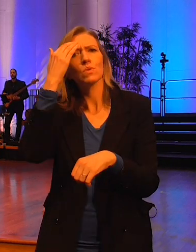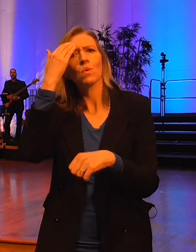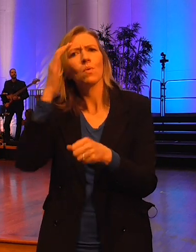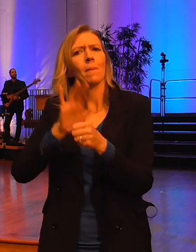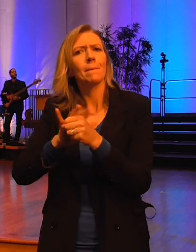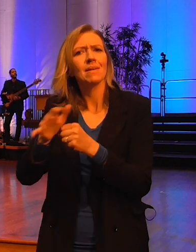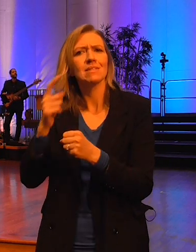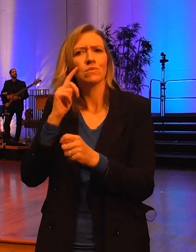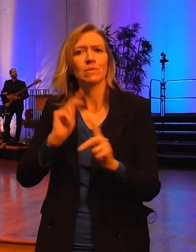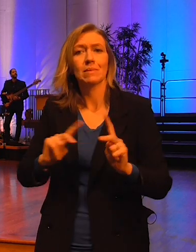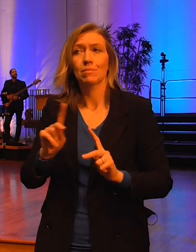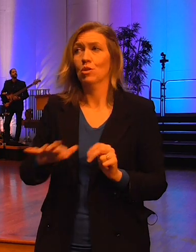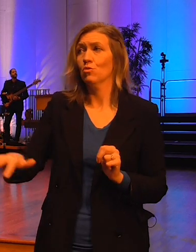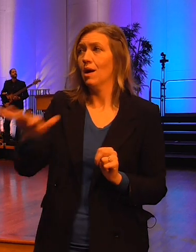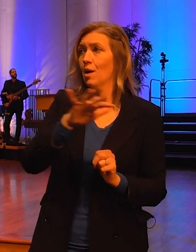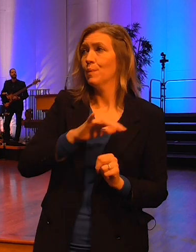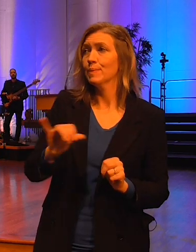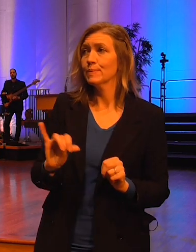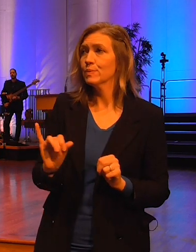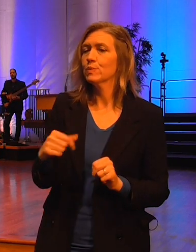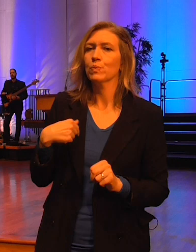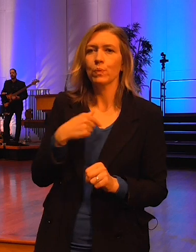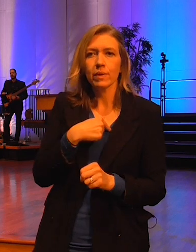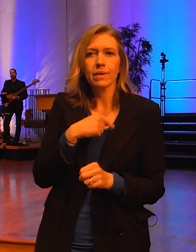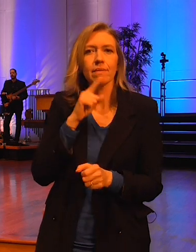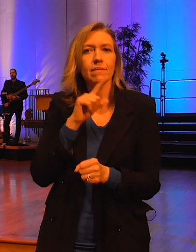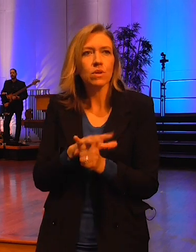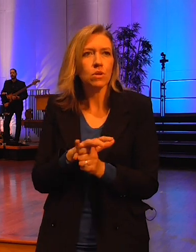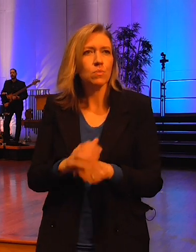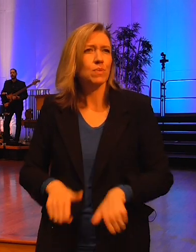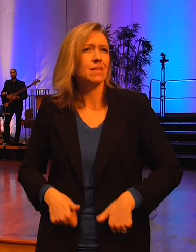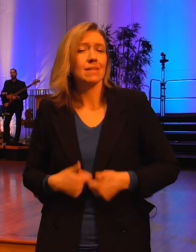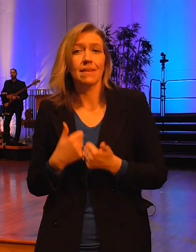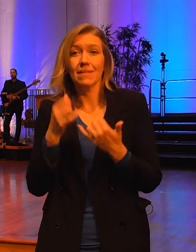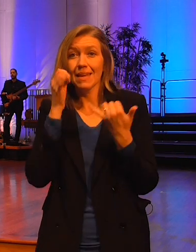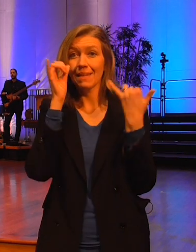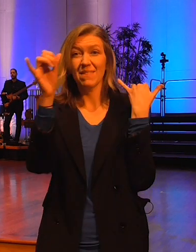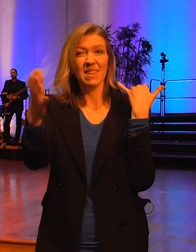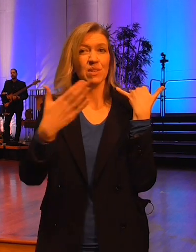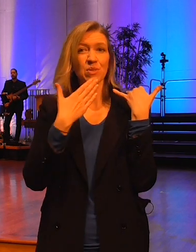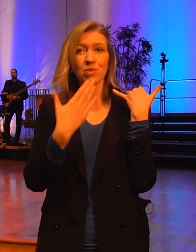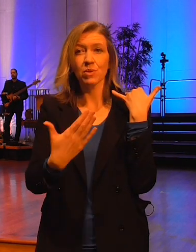to affirm that we all live in an infinite good and that there's more than enough for all of us